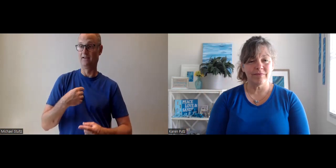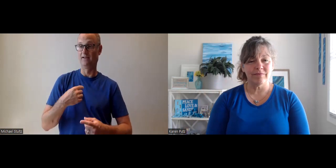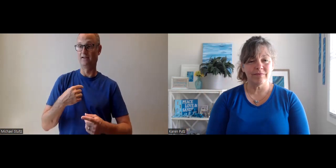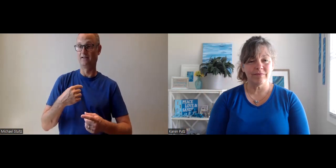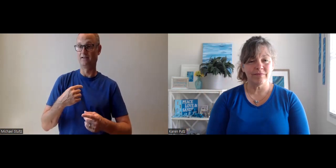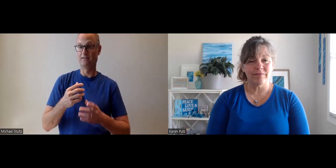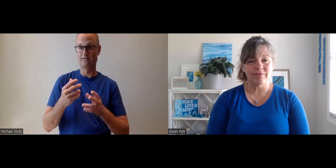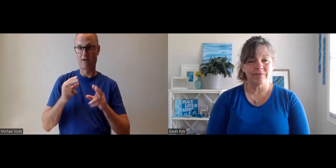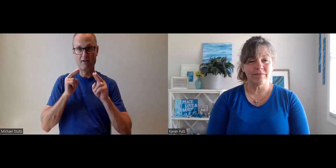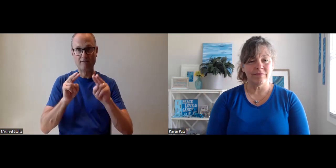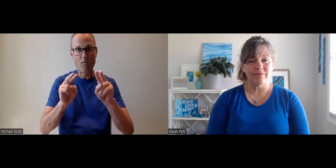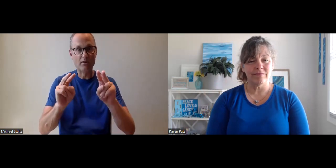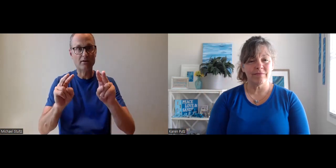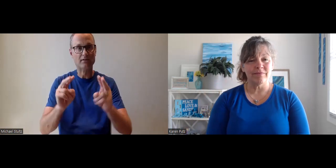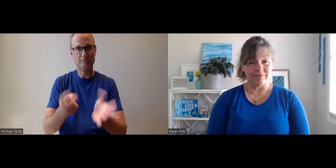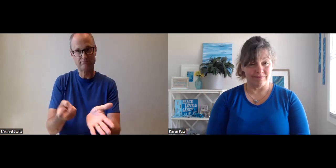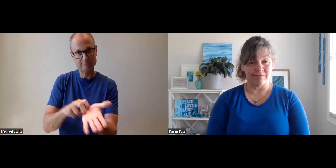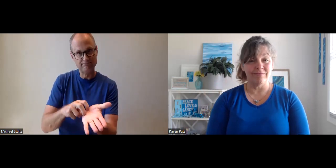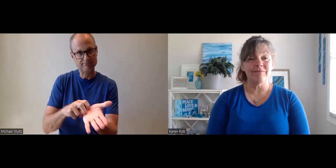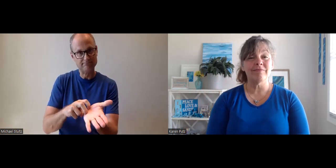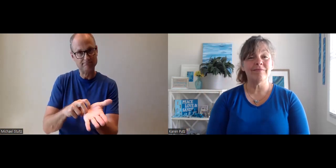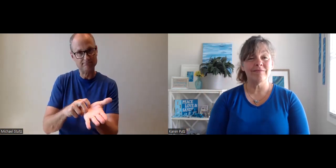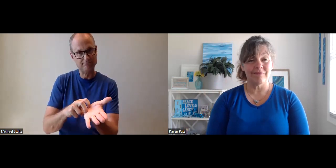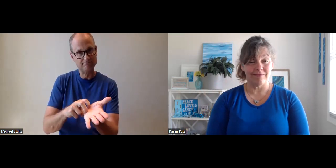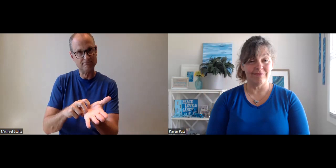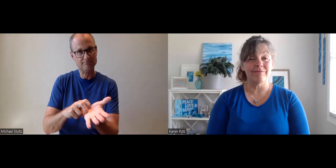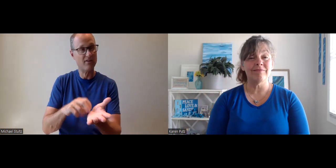What does it mean to you? How do you define passion?